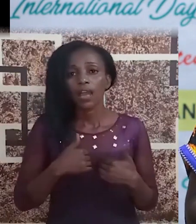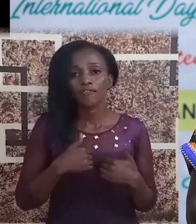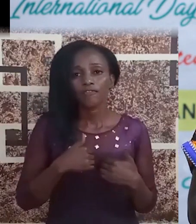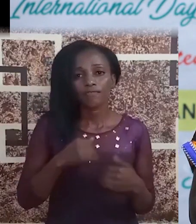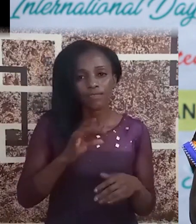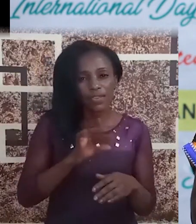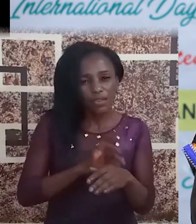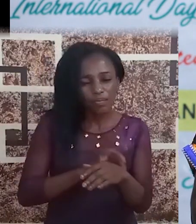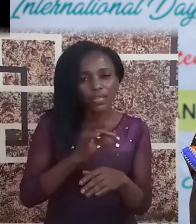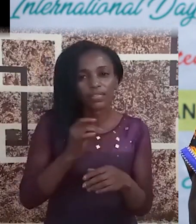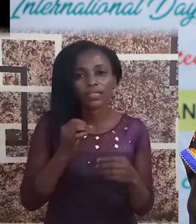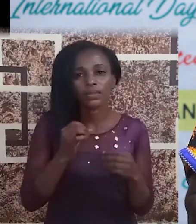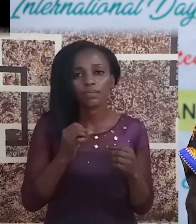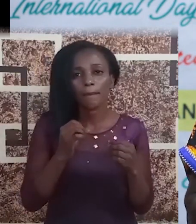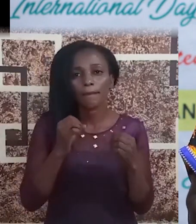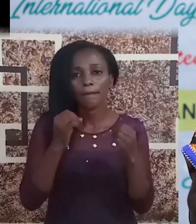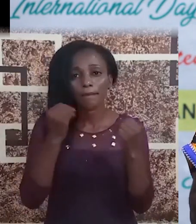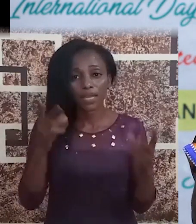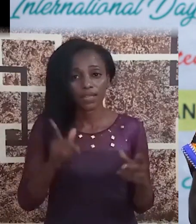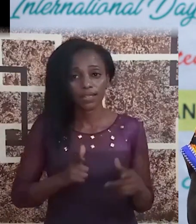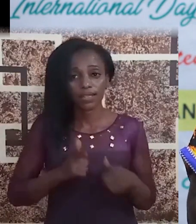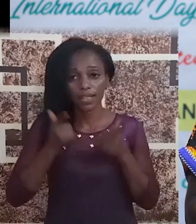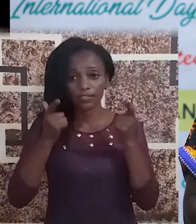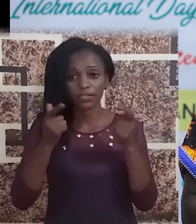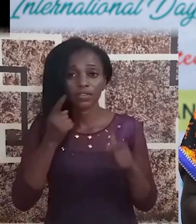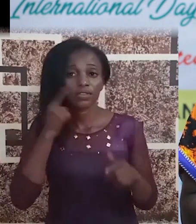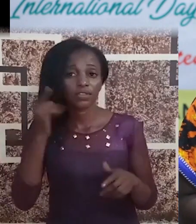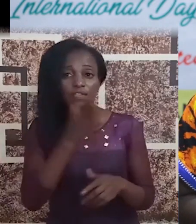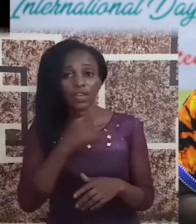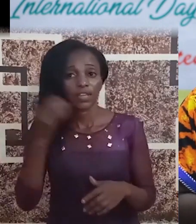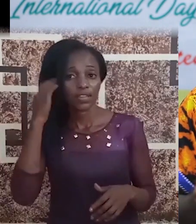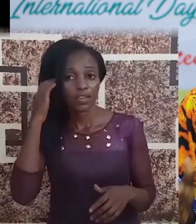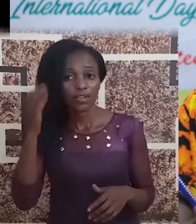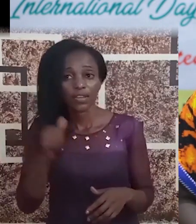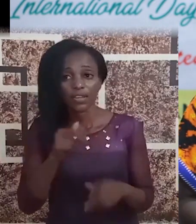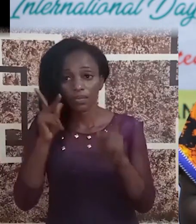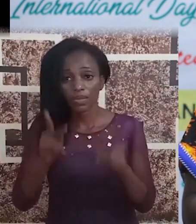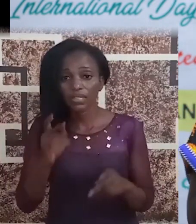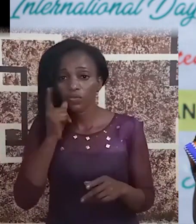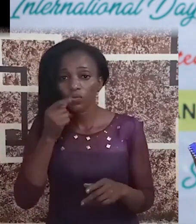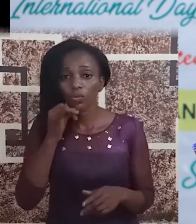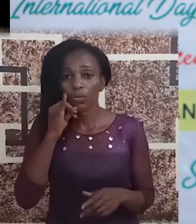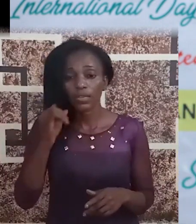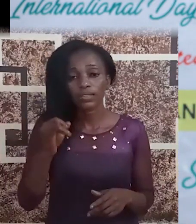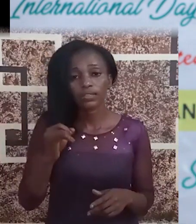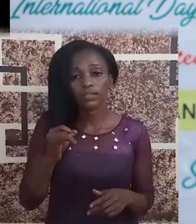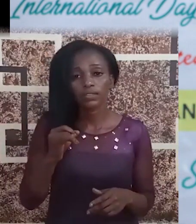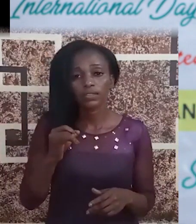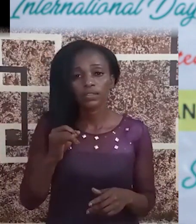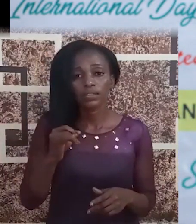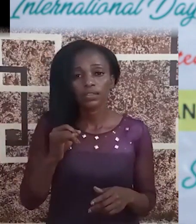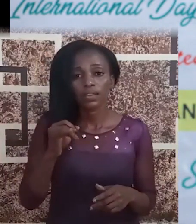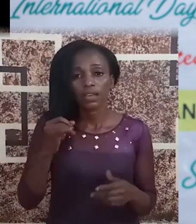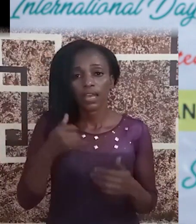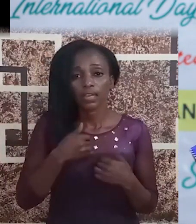deaf and hearing – a person, who is sold out to the development of indigenous